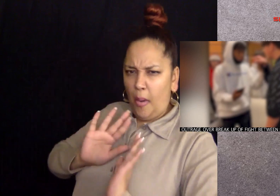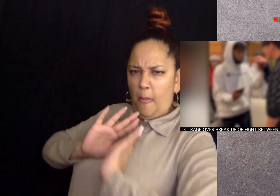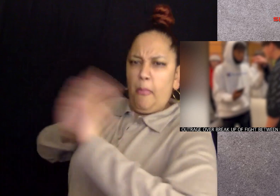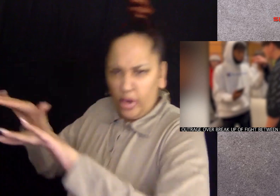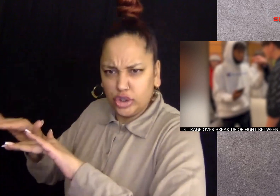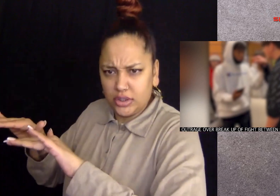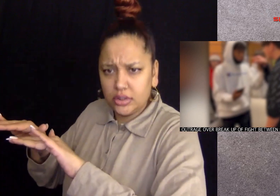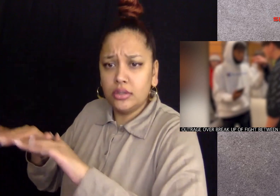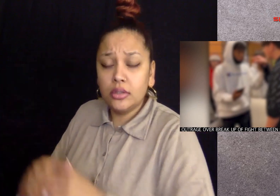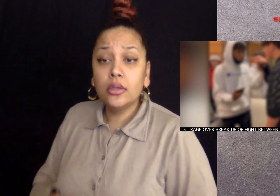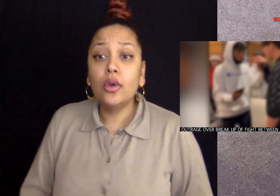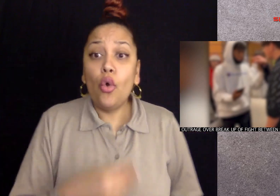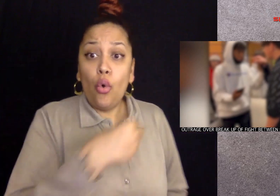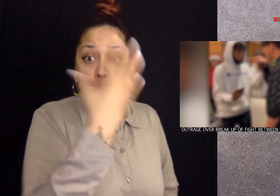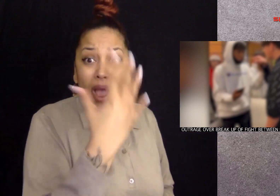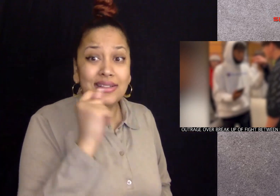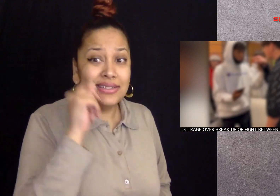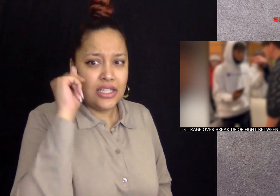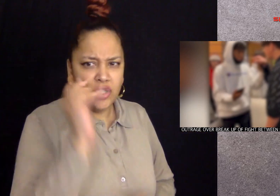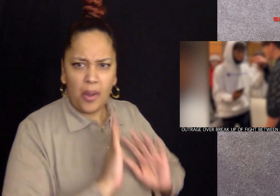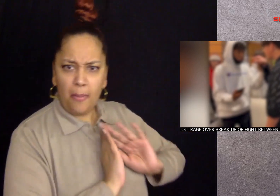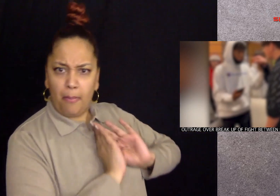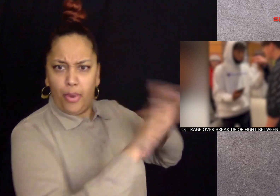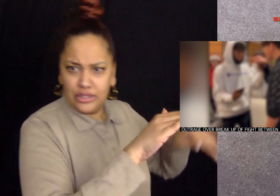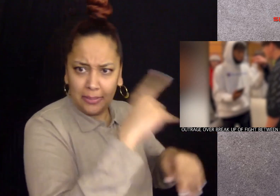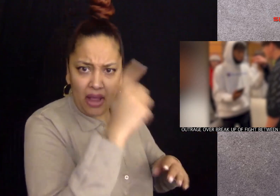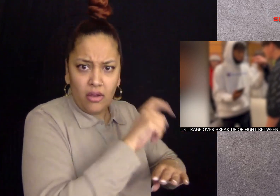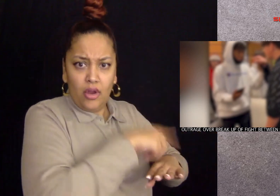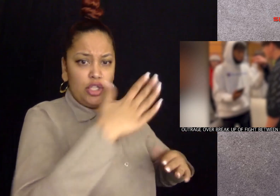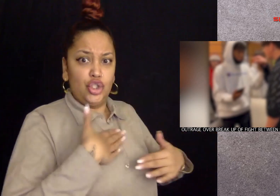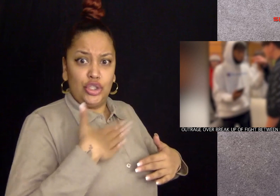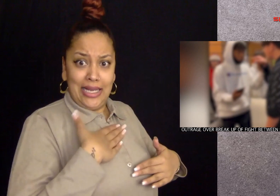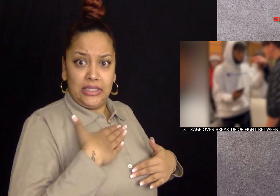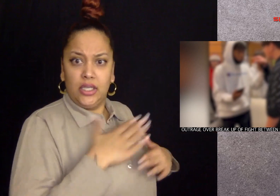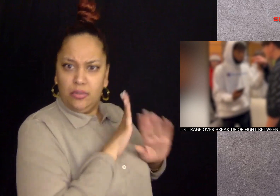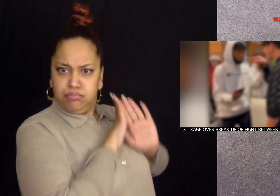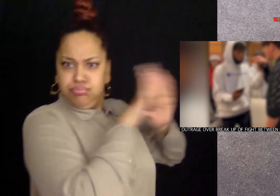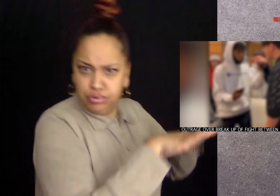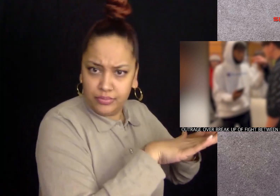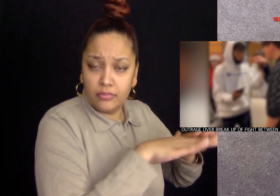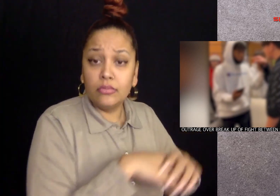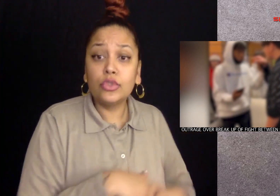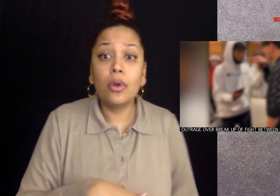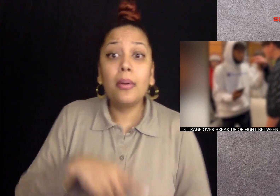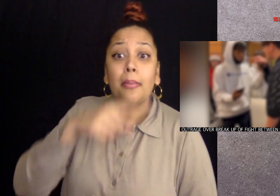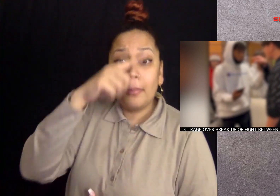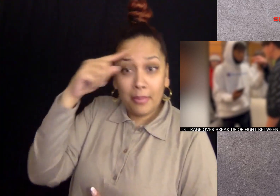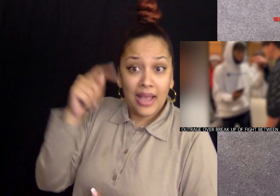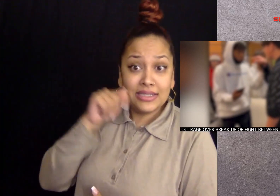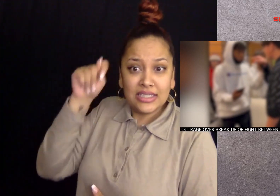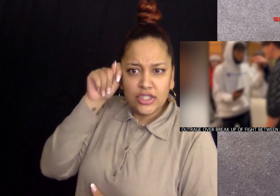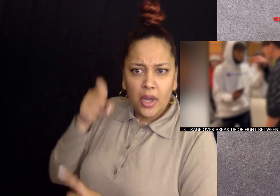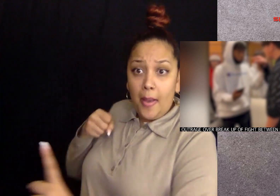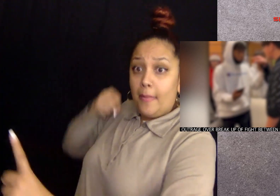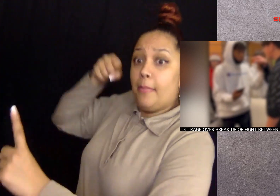black teens face the black teen pushes his hand back the white teen shoves the black